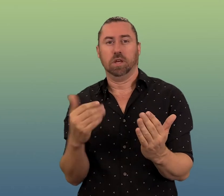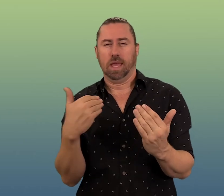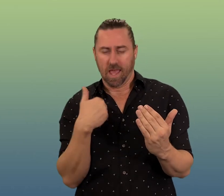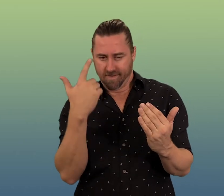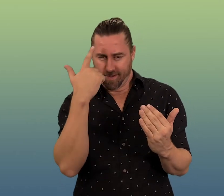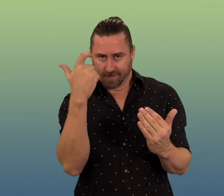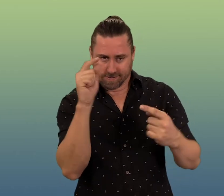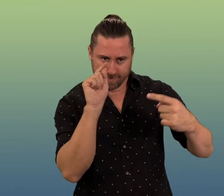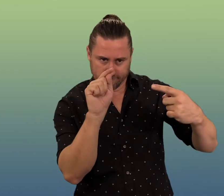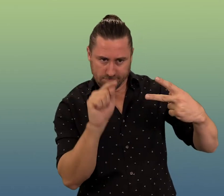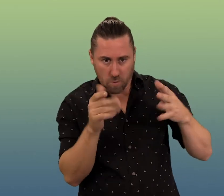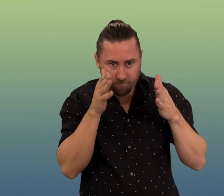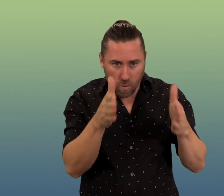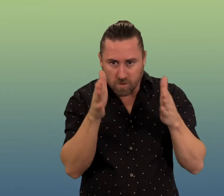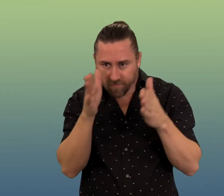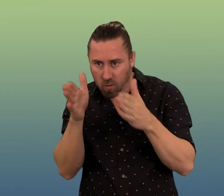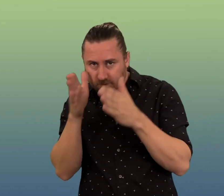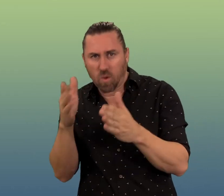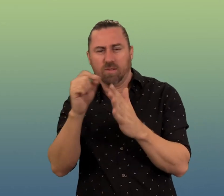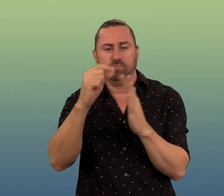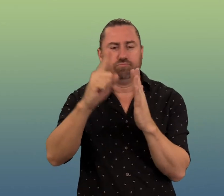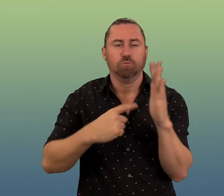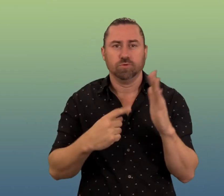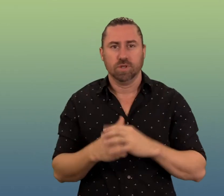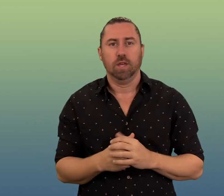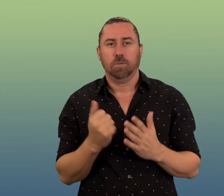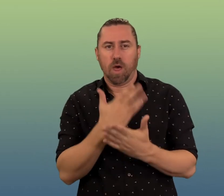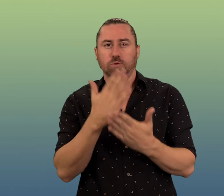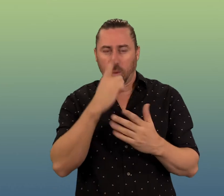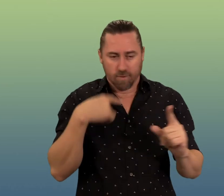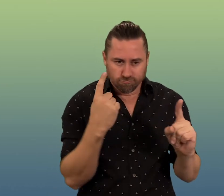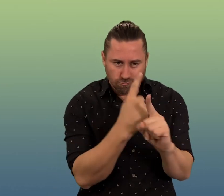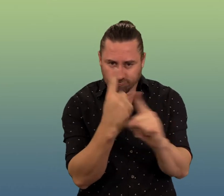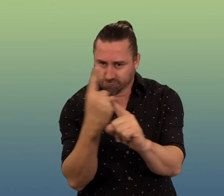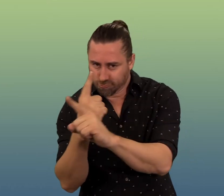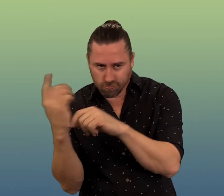to focus on key accessibility projects. Initiating change,